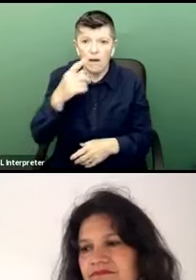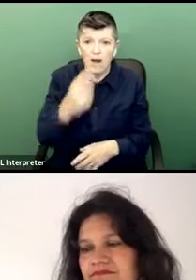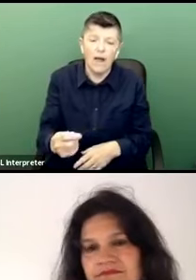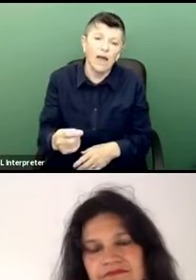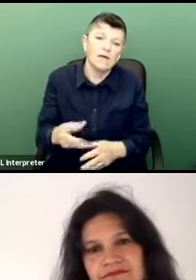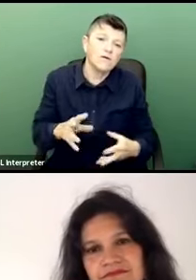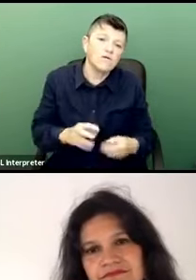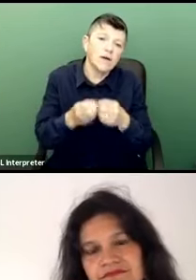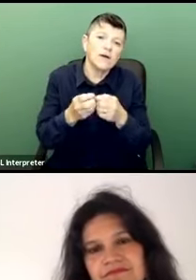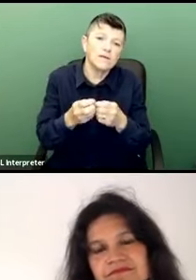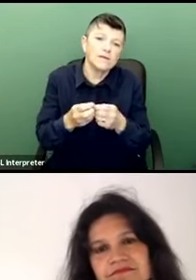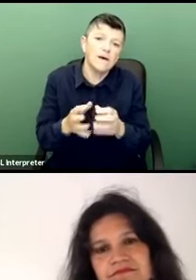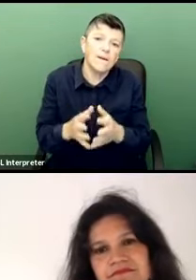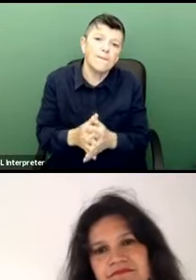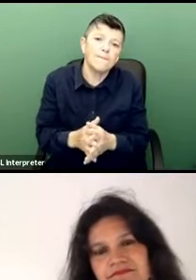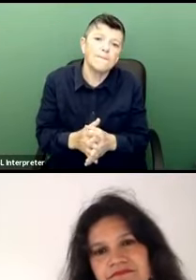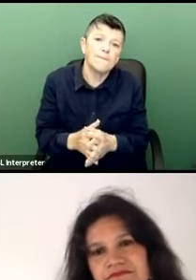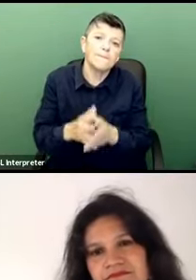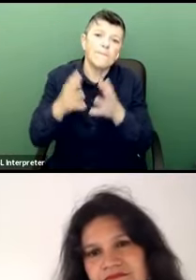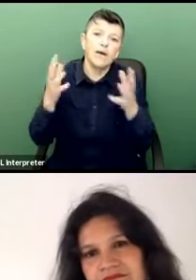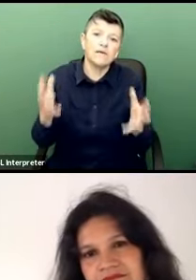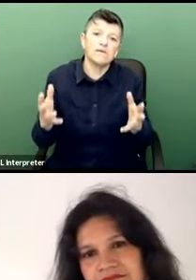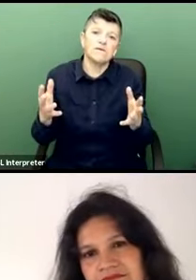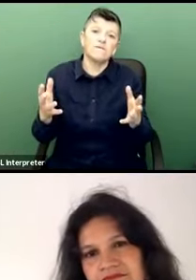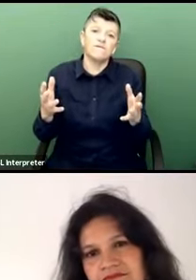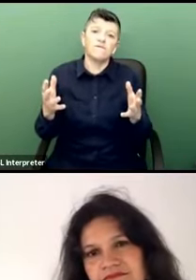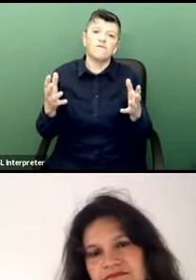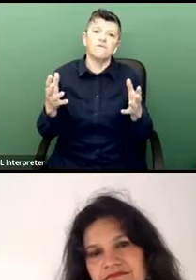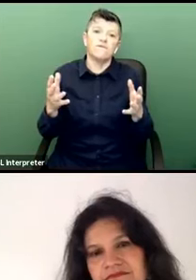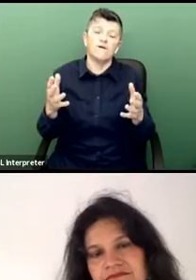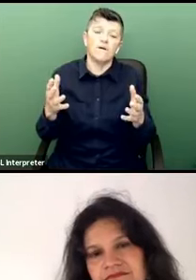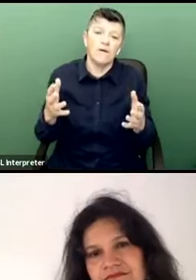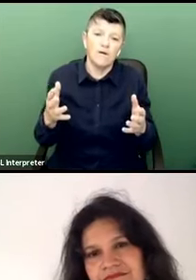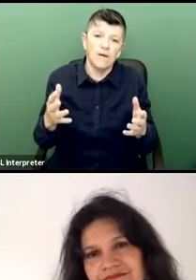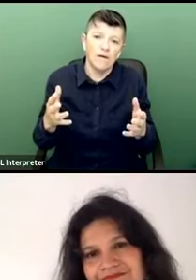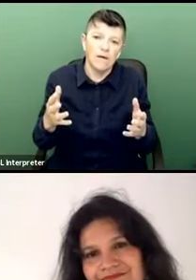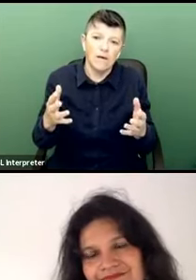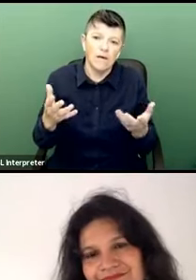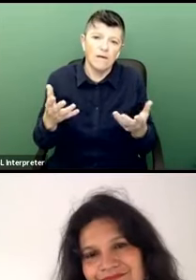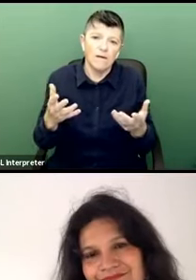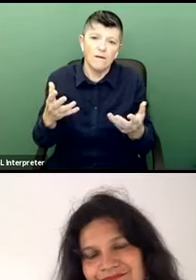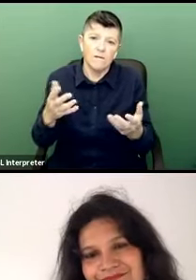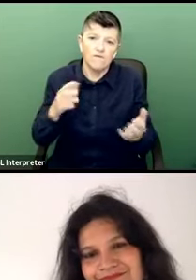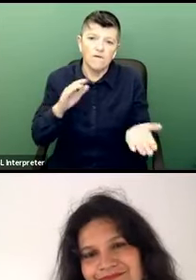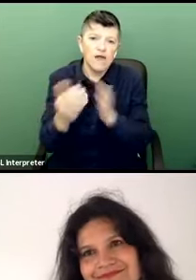divide the role of educative legislation and